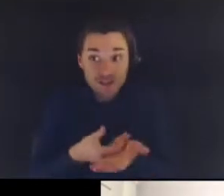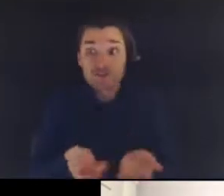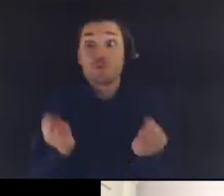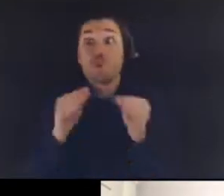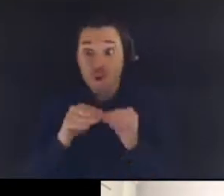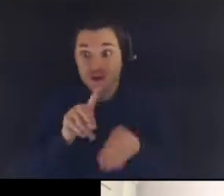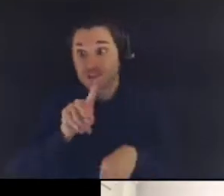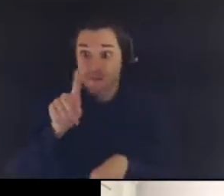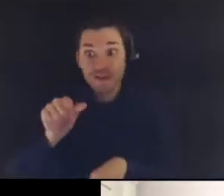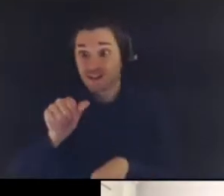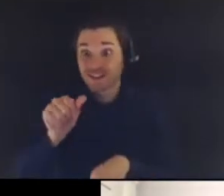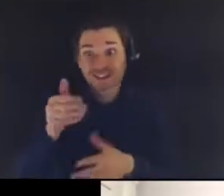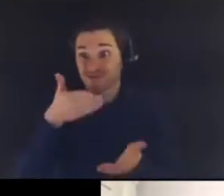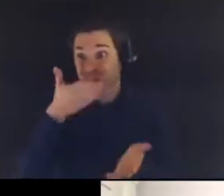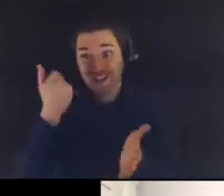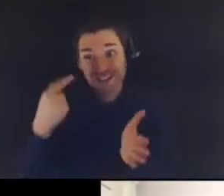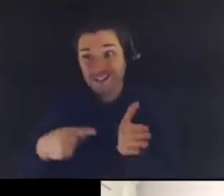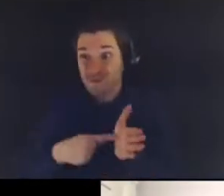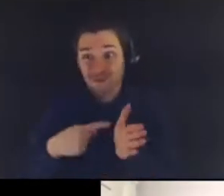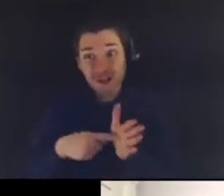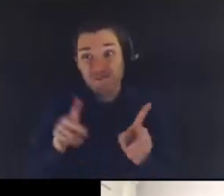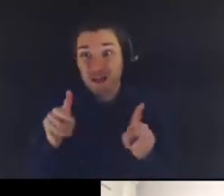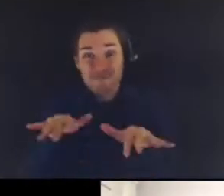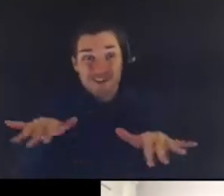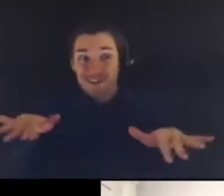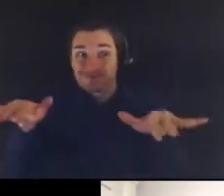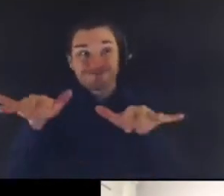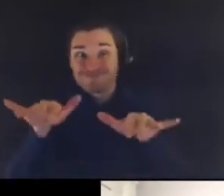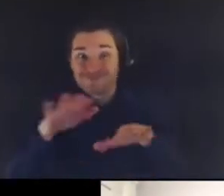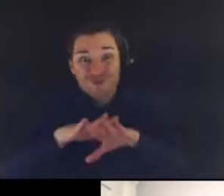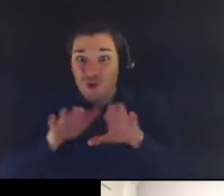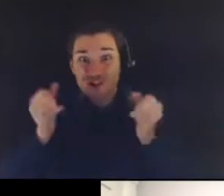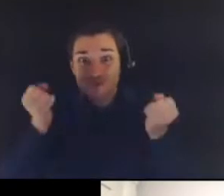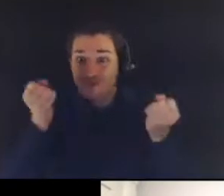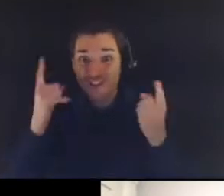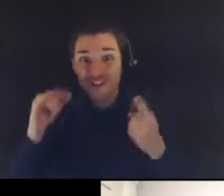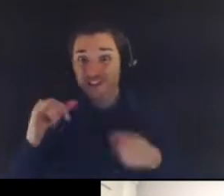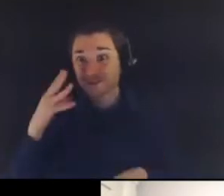Because sometimes people don t understand that, and I understand that people don t so